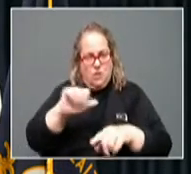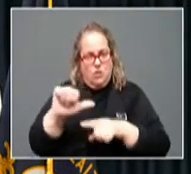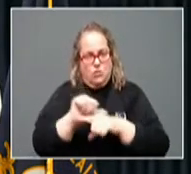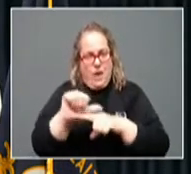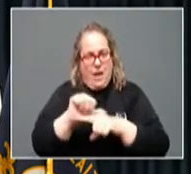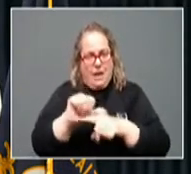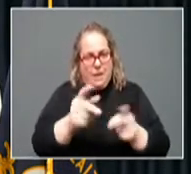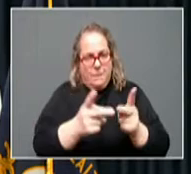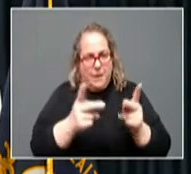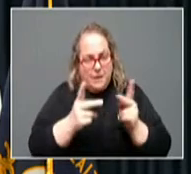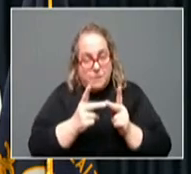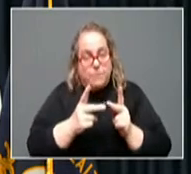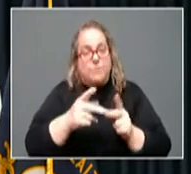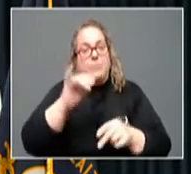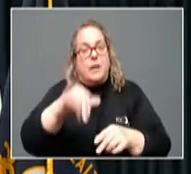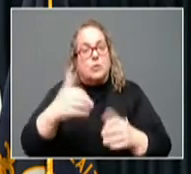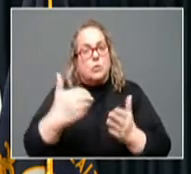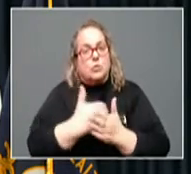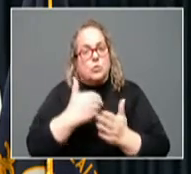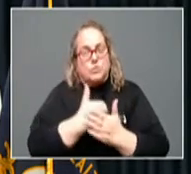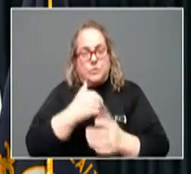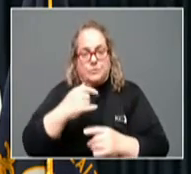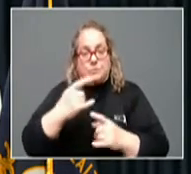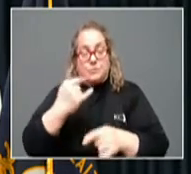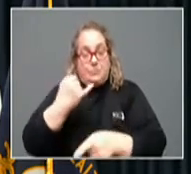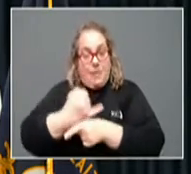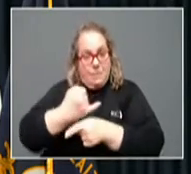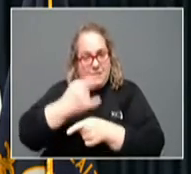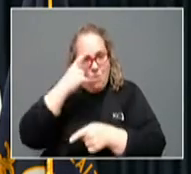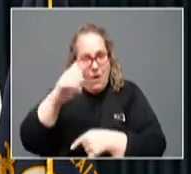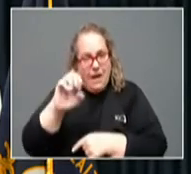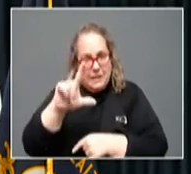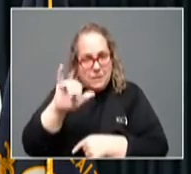Elizabethtown community and Technical College. And today, the Finance